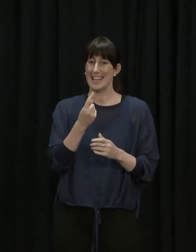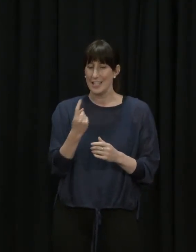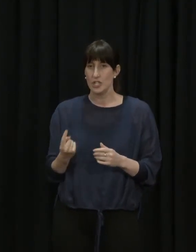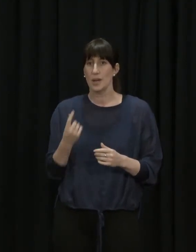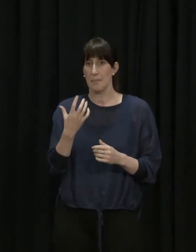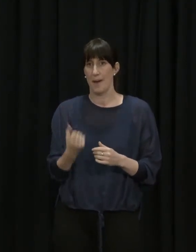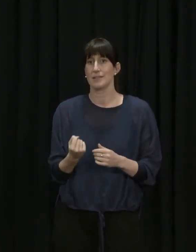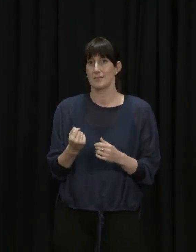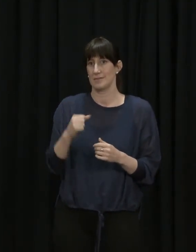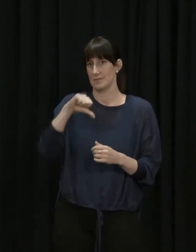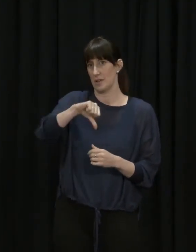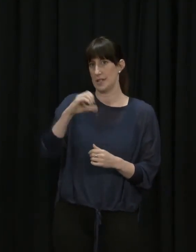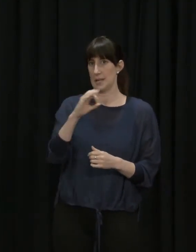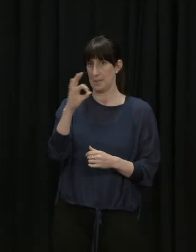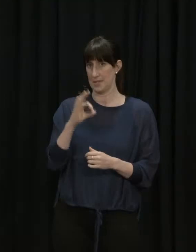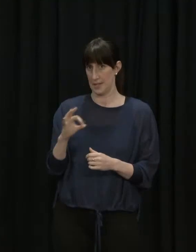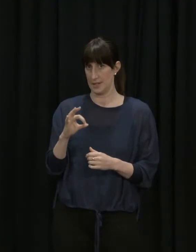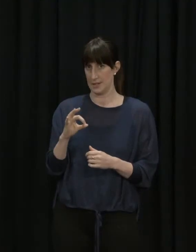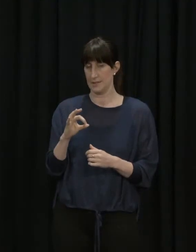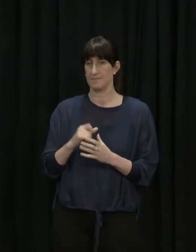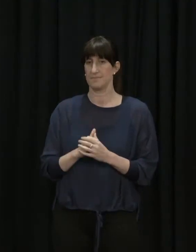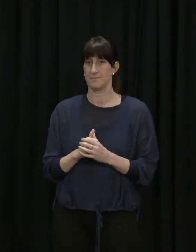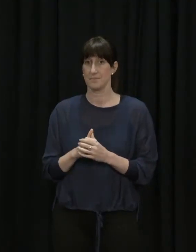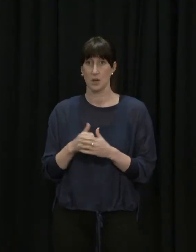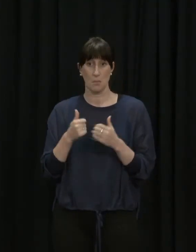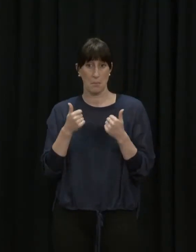vaccinated target, the eligible